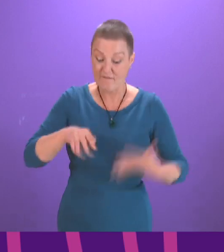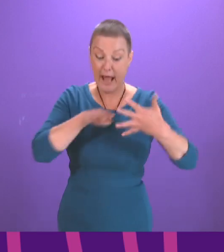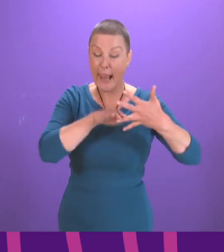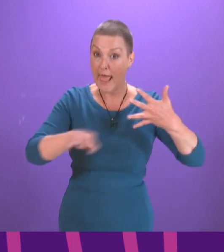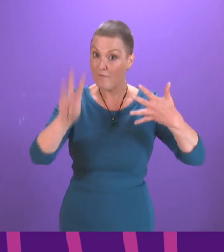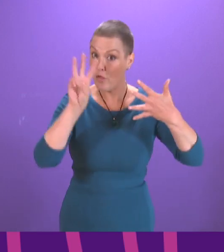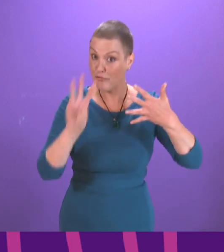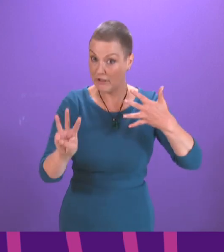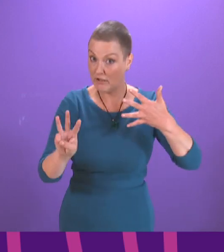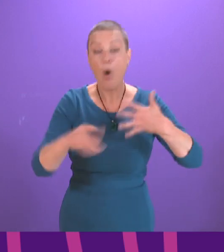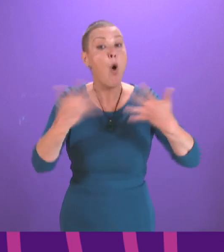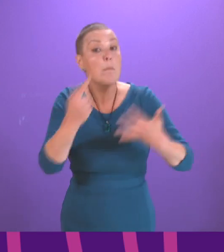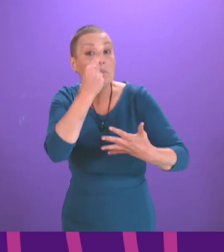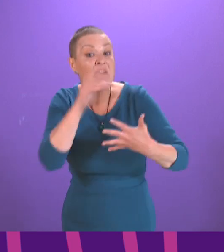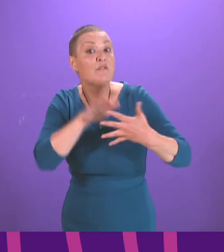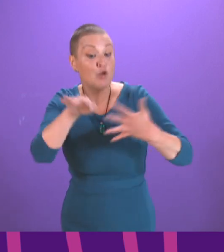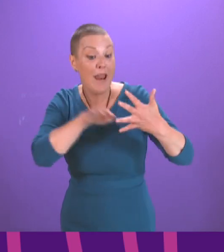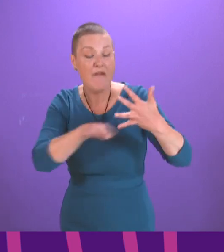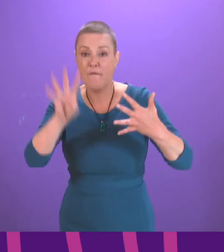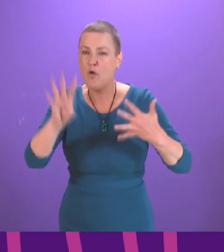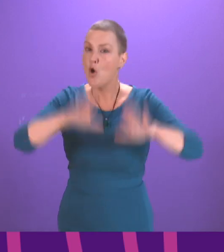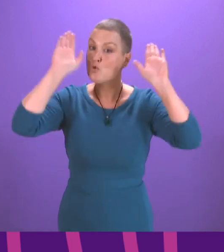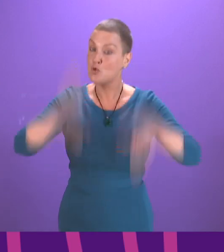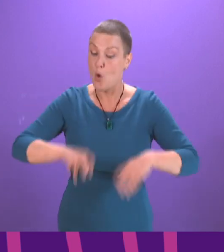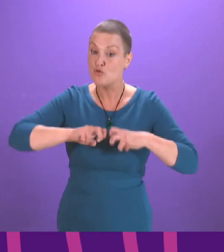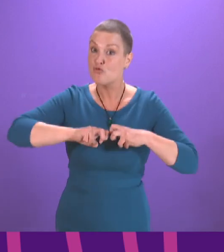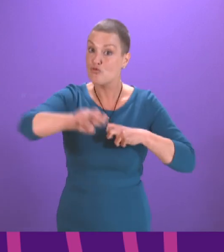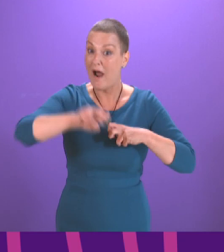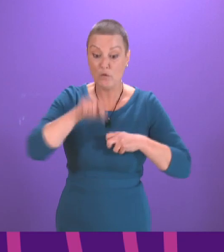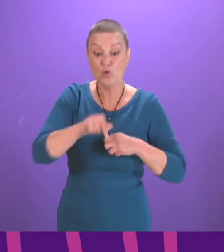area or, in future, a level 4 area, please do not travel outside the council area that